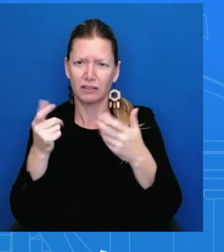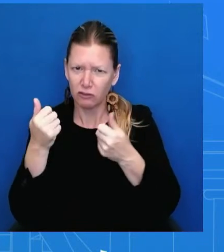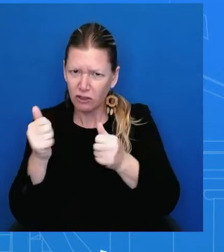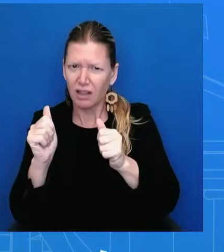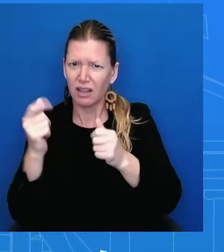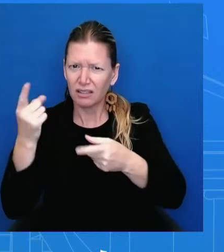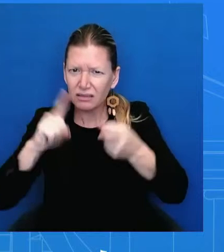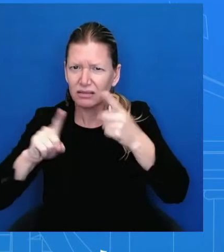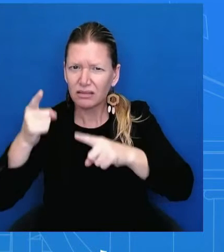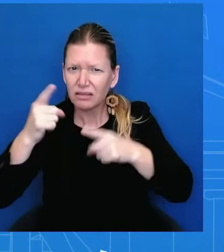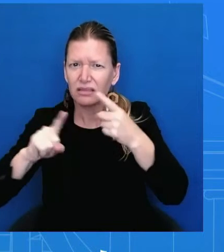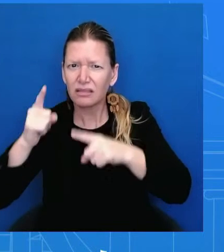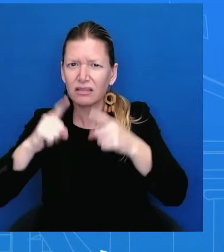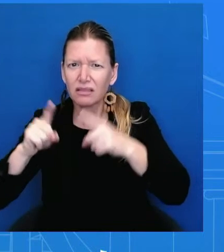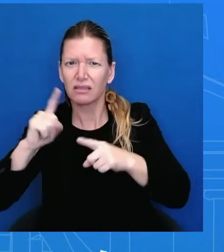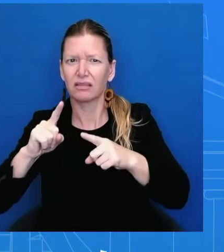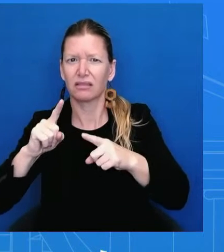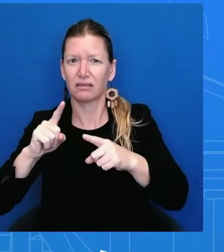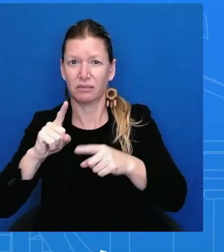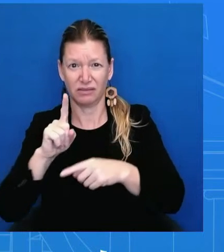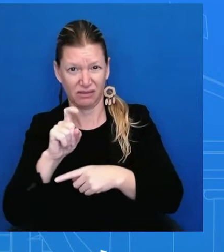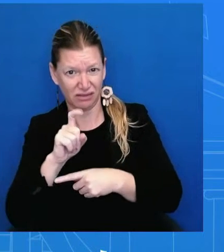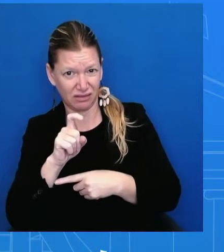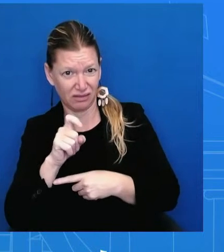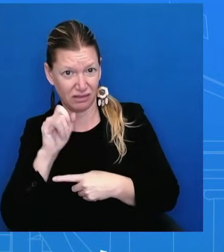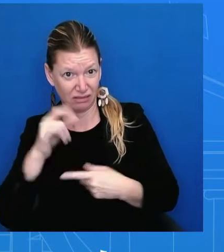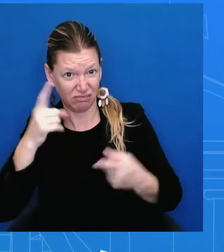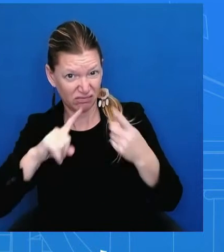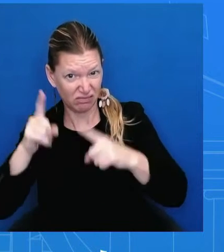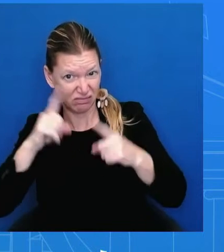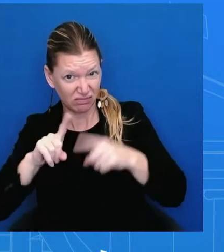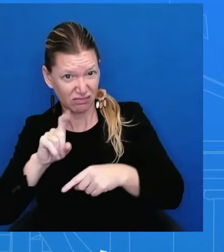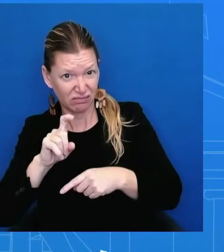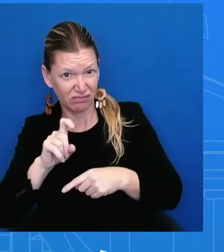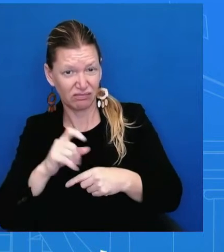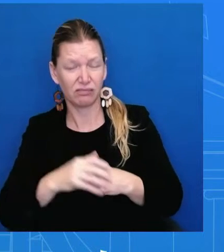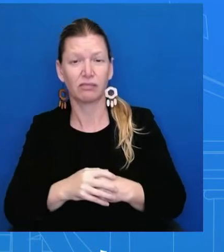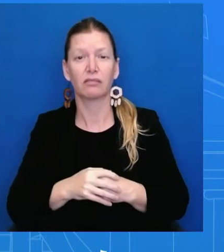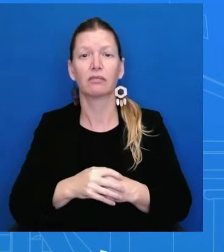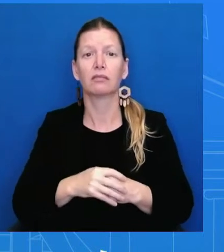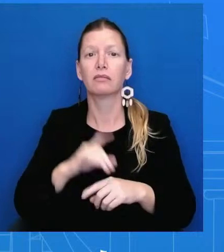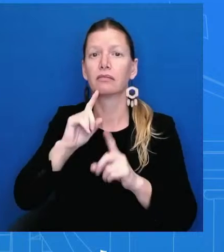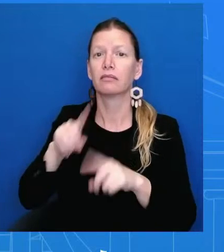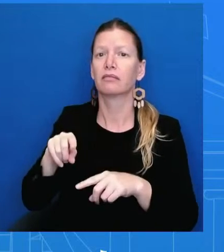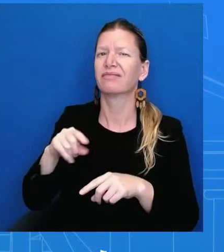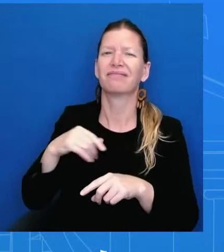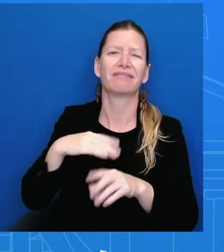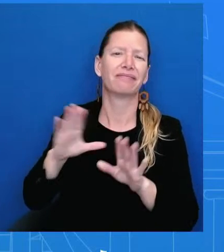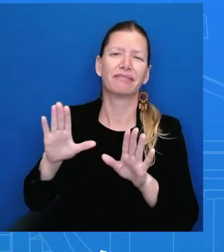in public or talk about who's saying what and who's doing what. We have seen both sides now -- as Andrea rightly asked in her question --